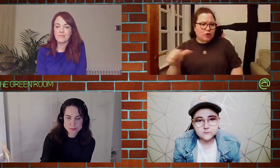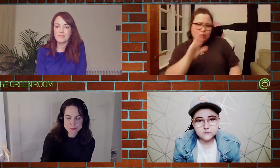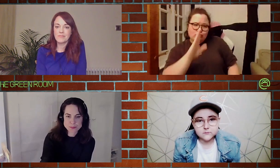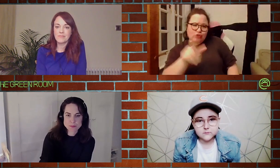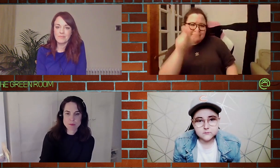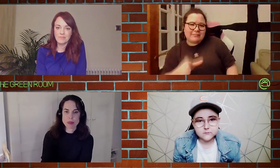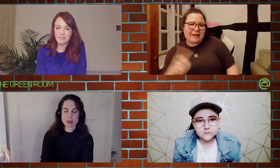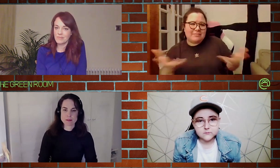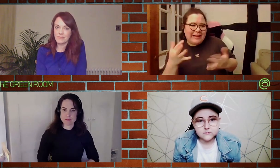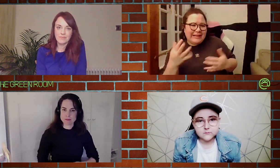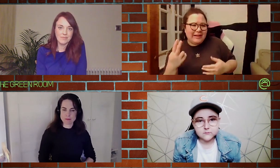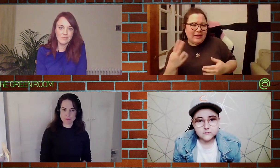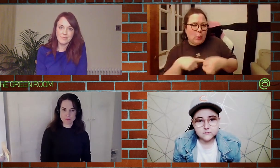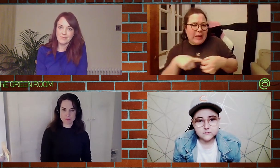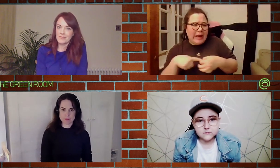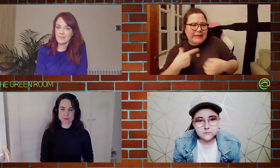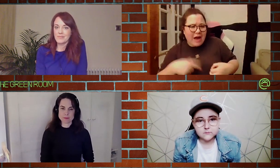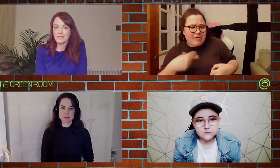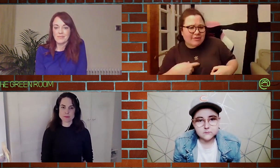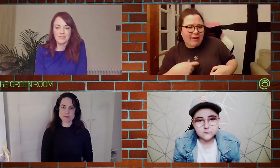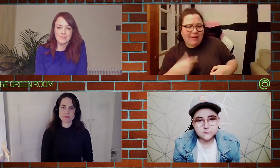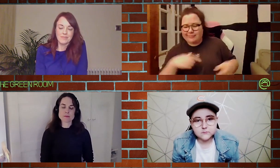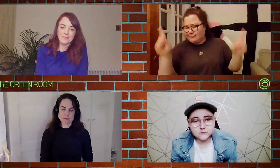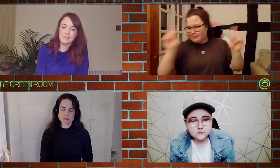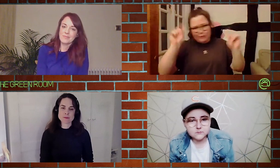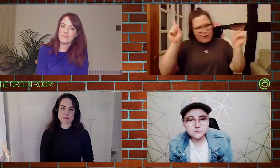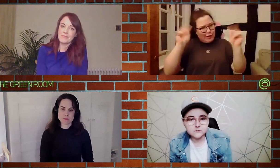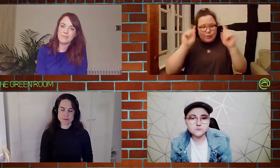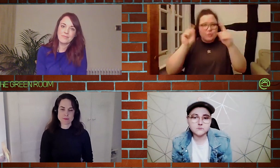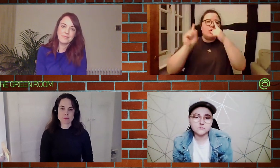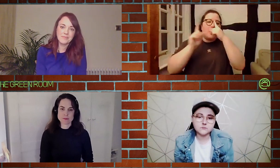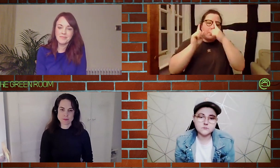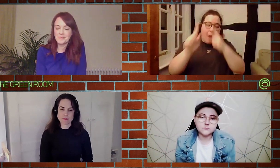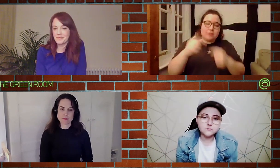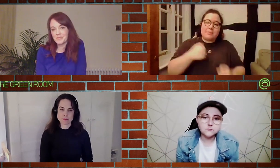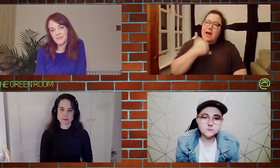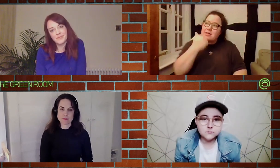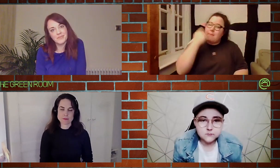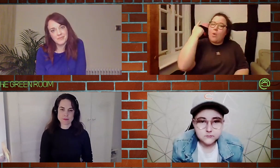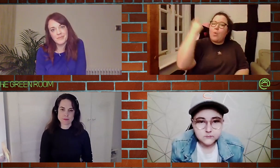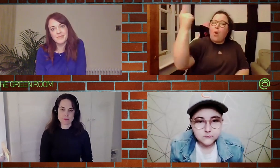deaf character. I don't want a straight person to play a queer role. I want accurate representation